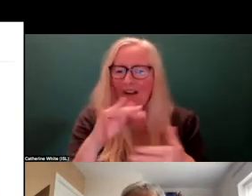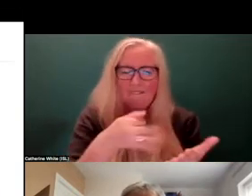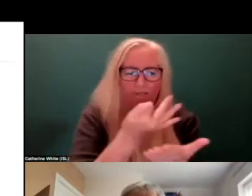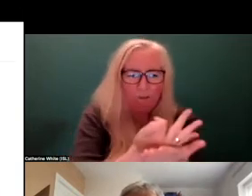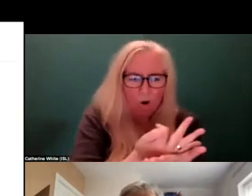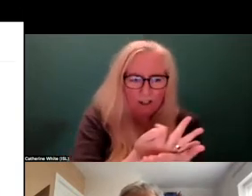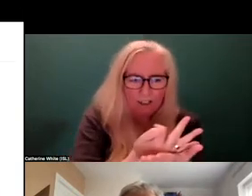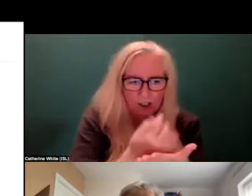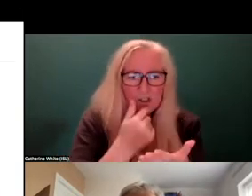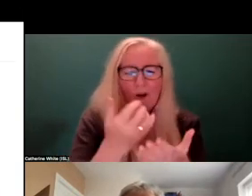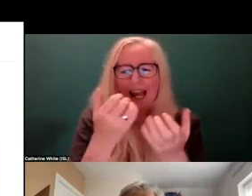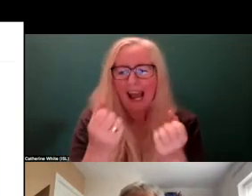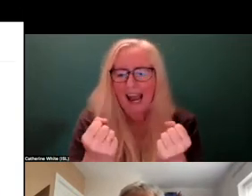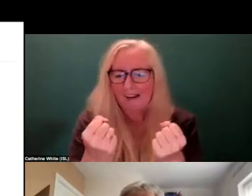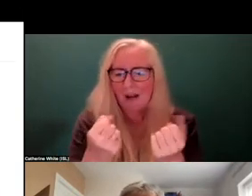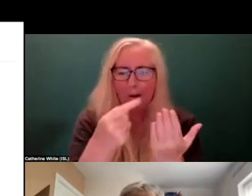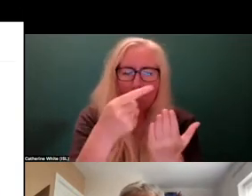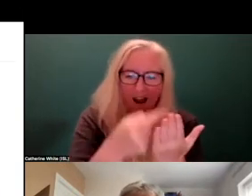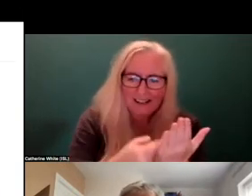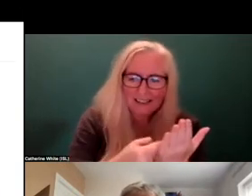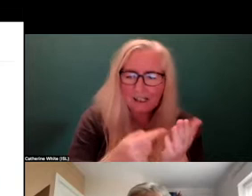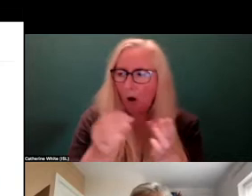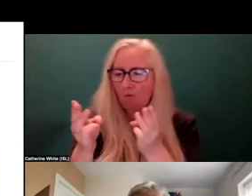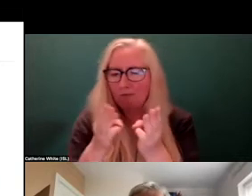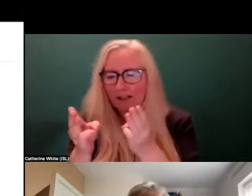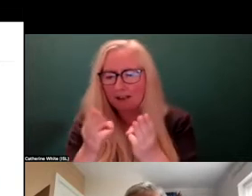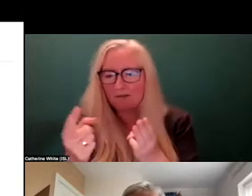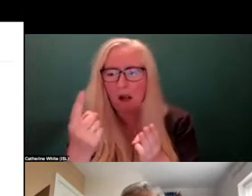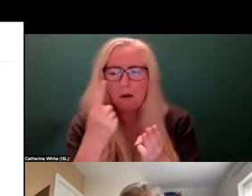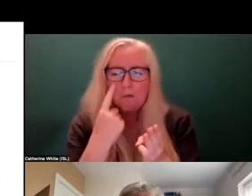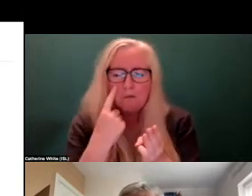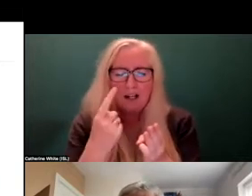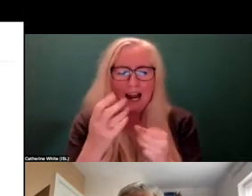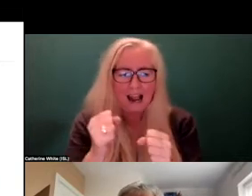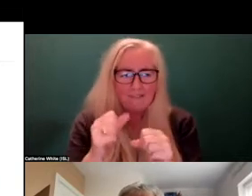So we have a press really in terms of policy and practice to try and drive our